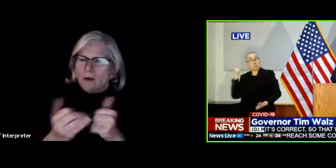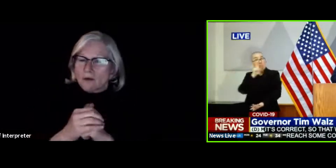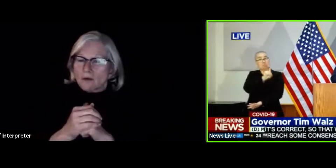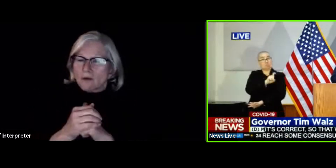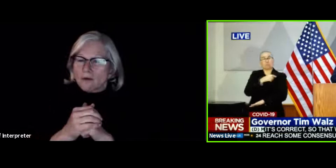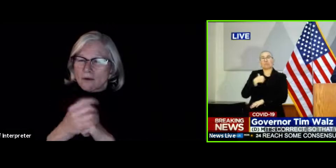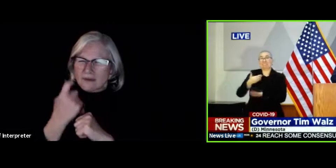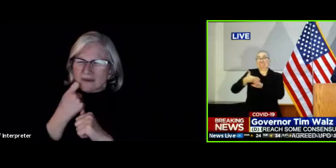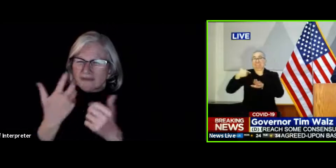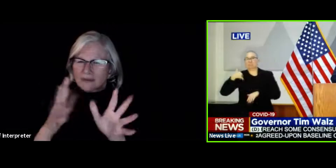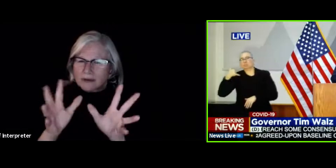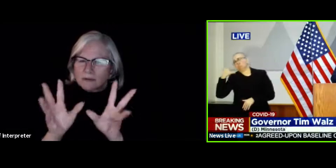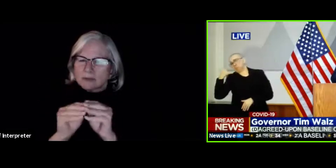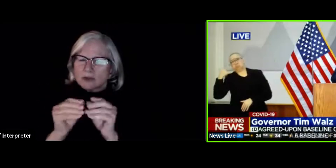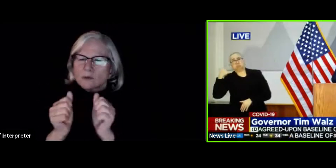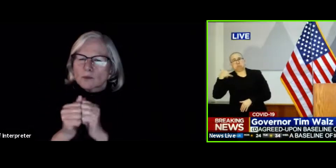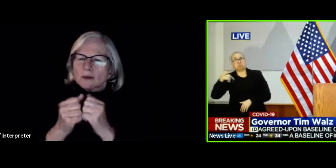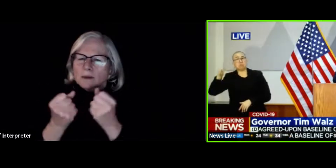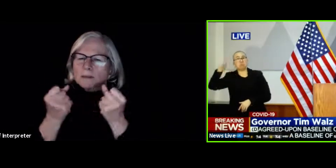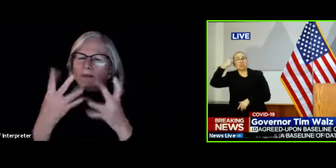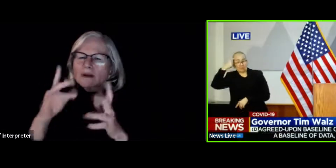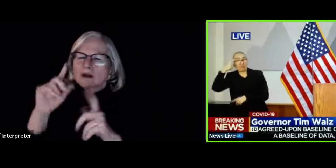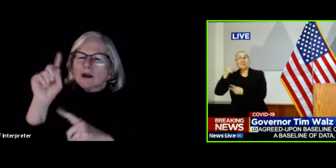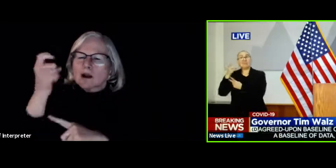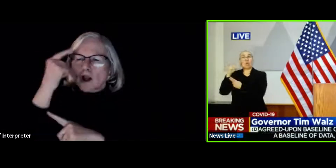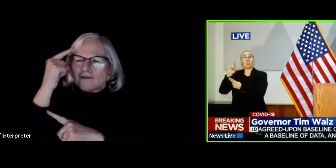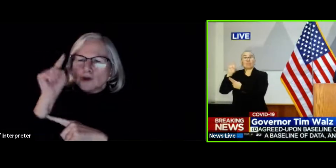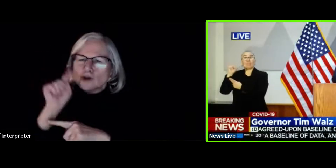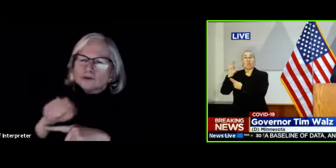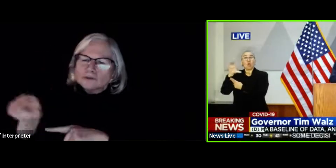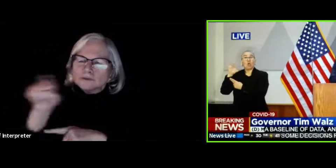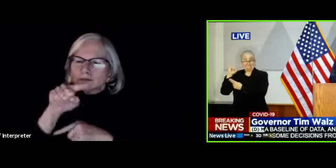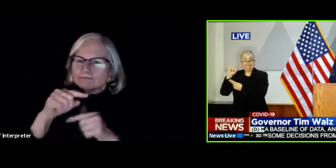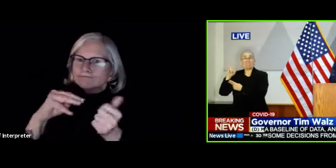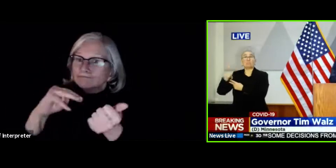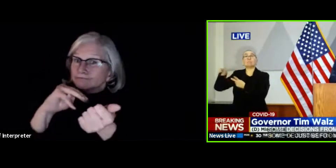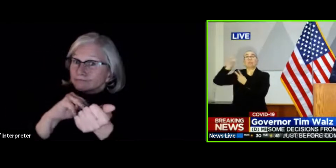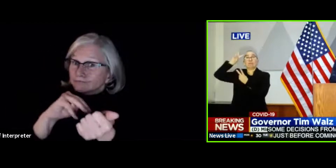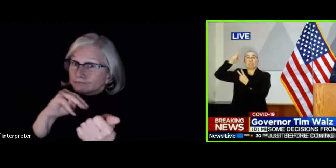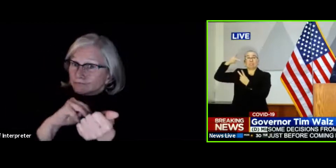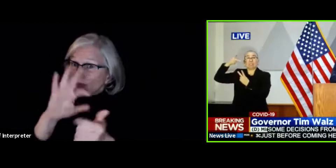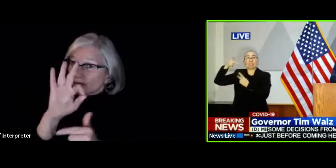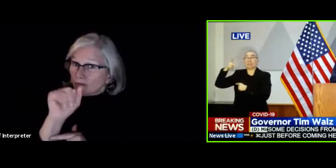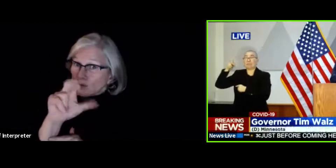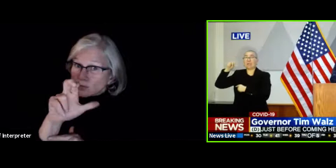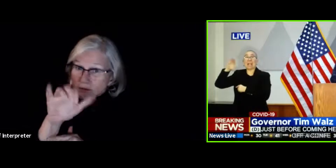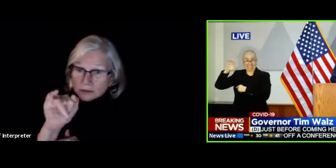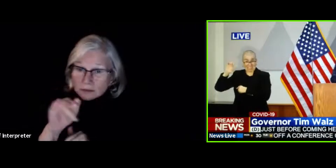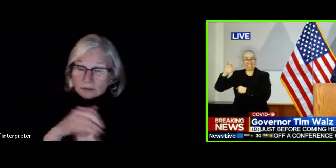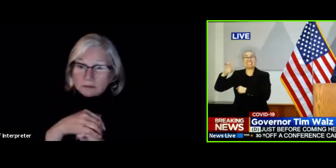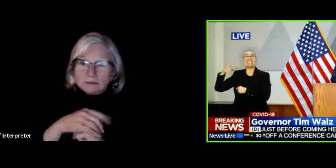FAUCI, SECRETARY AZAR AND VICE PRESIDENT PENCE, DEALING WITH VACCINE DISTRIBUTION AND